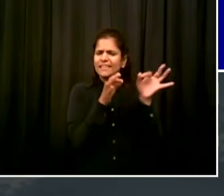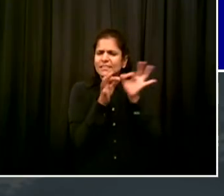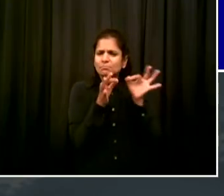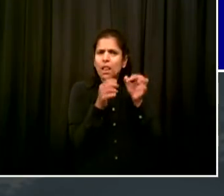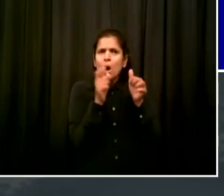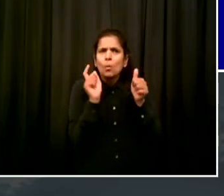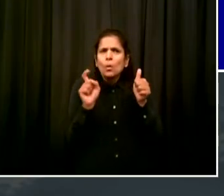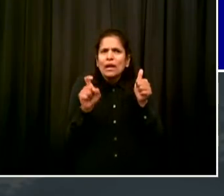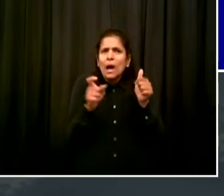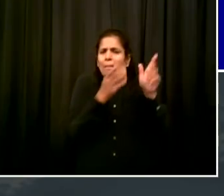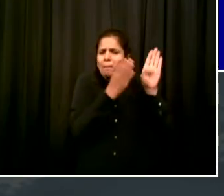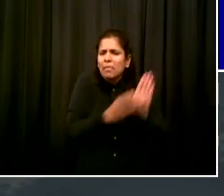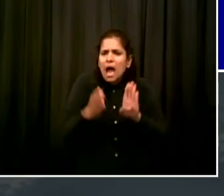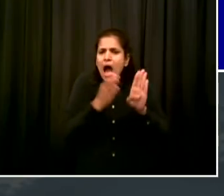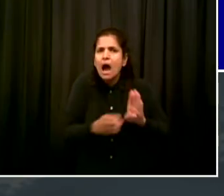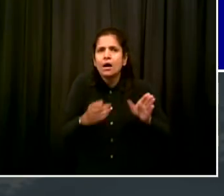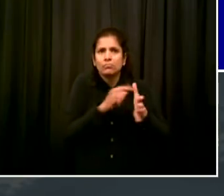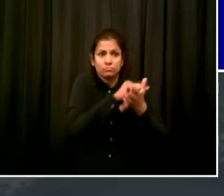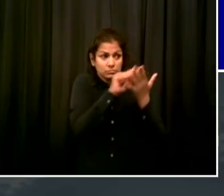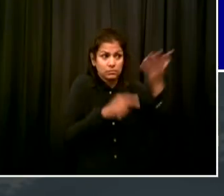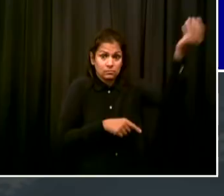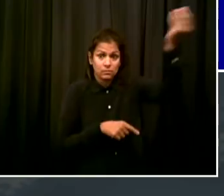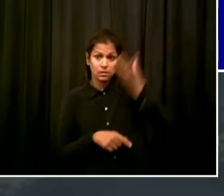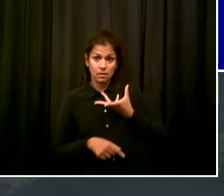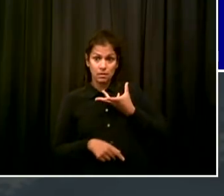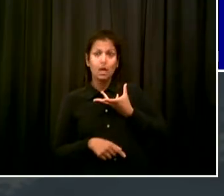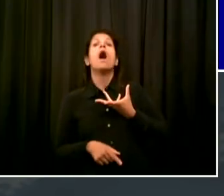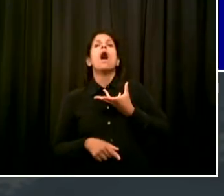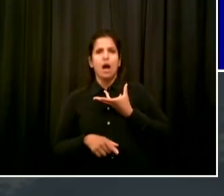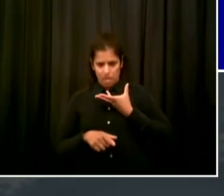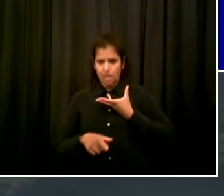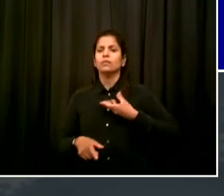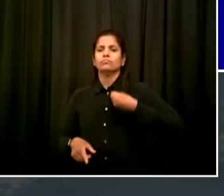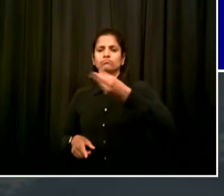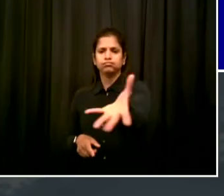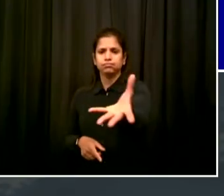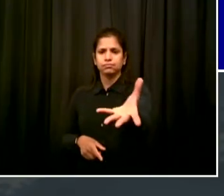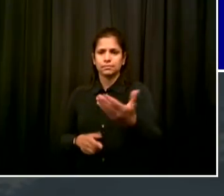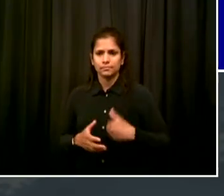PHASE 4 . THE STATE OF NEW YORK IS FINISHING WORK TODAY THIS AFTERNOON ON SPECIFICS AND THEY WILL HAVE A